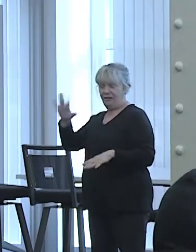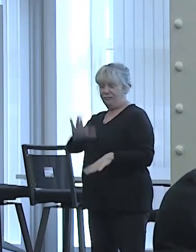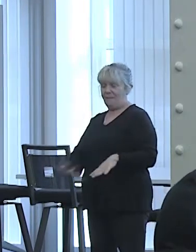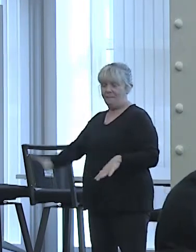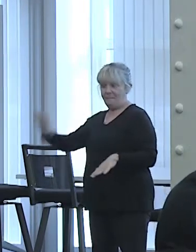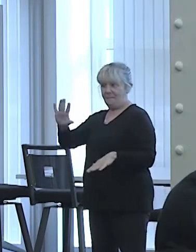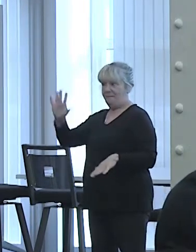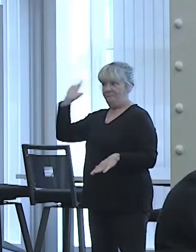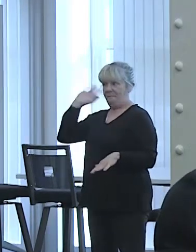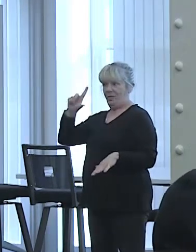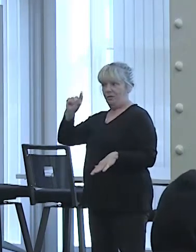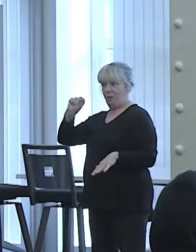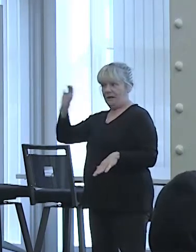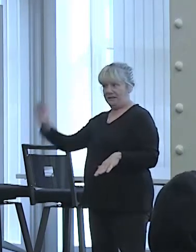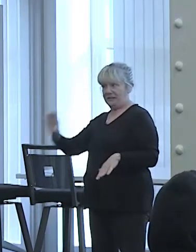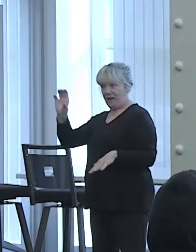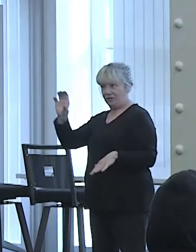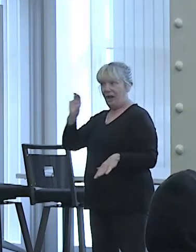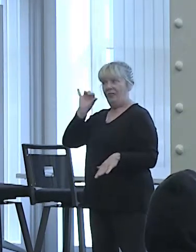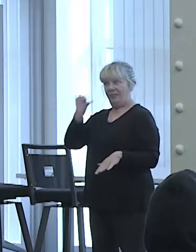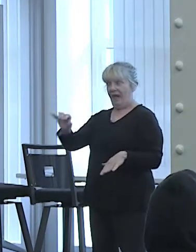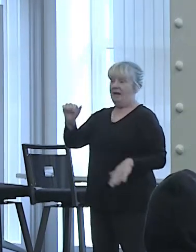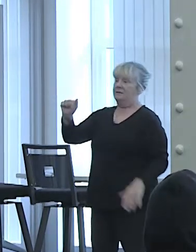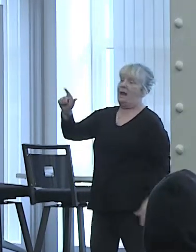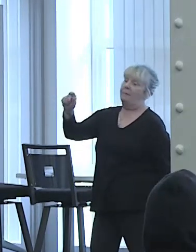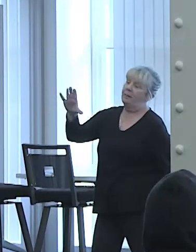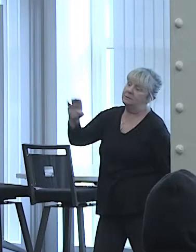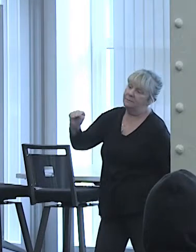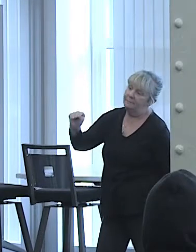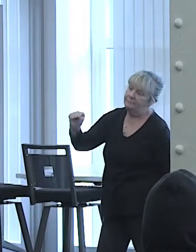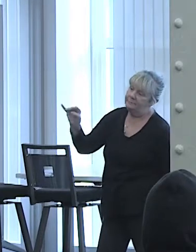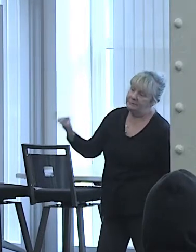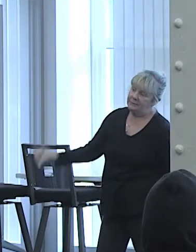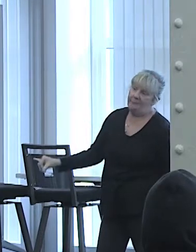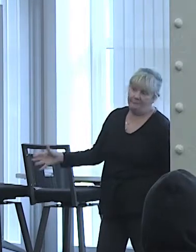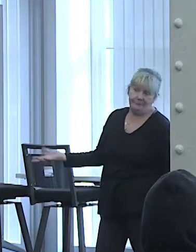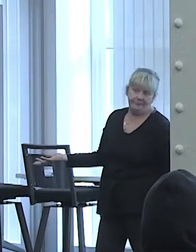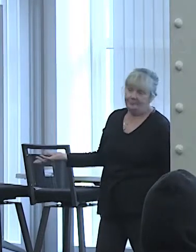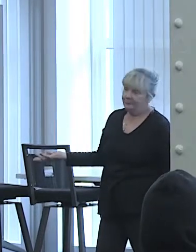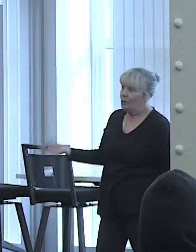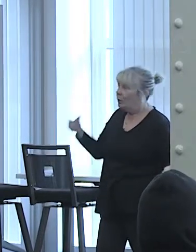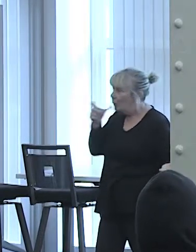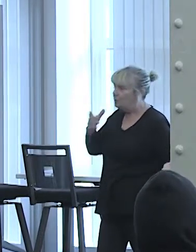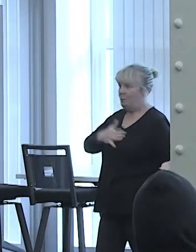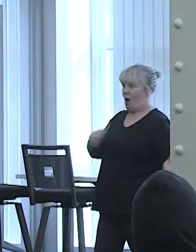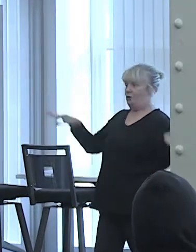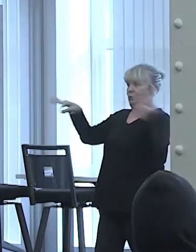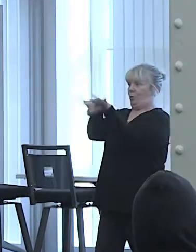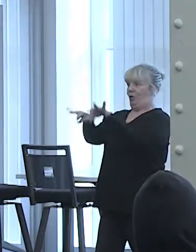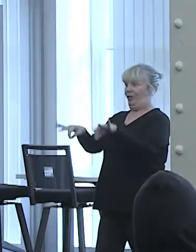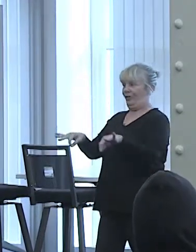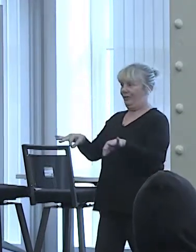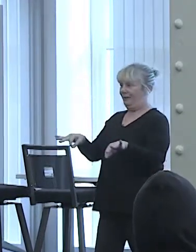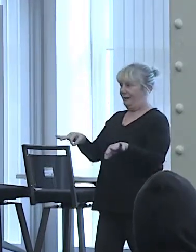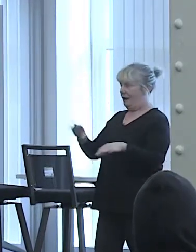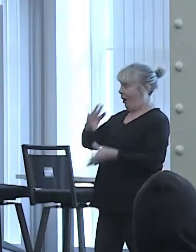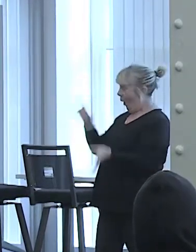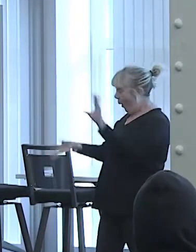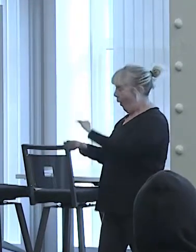that is a question of able-ism, that is a question of able-ism. Whose bodies are worthy of being treated as whole persons,